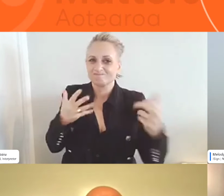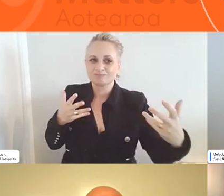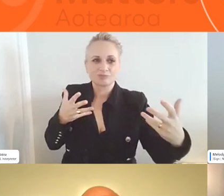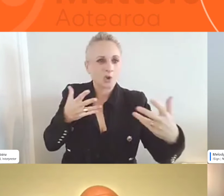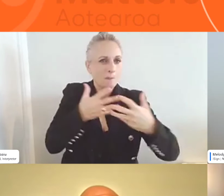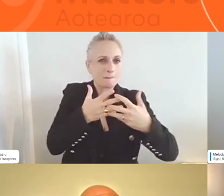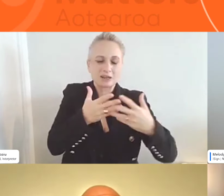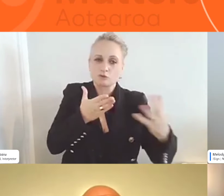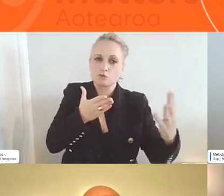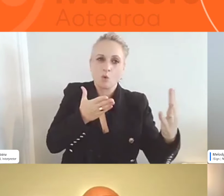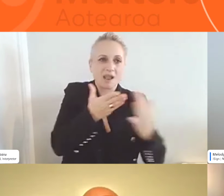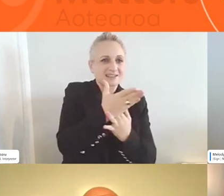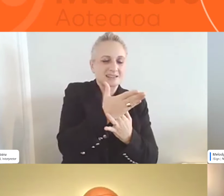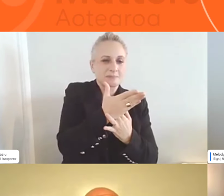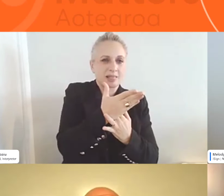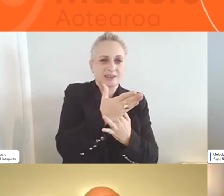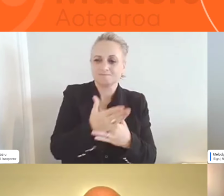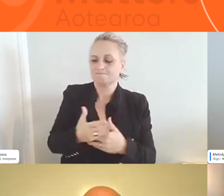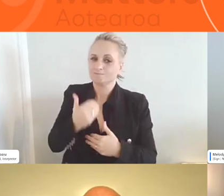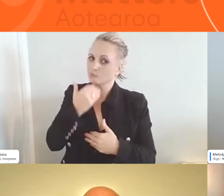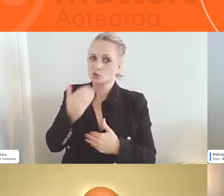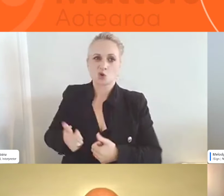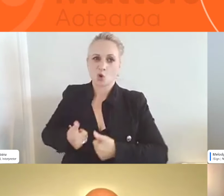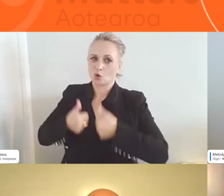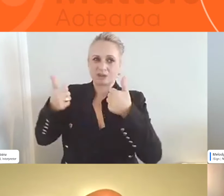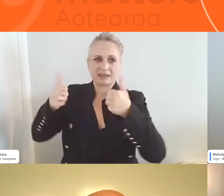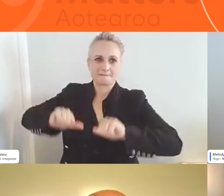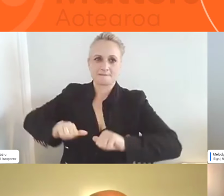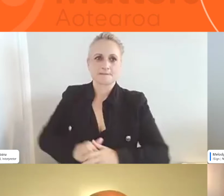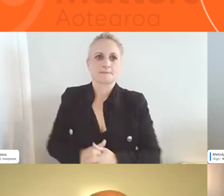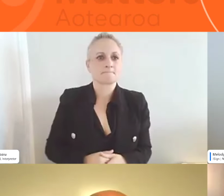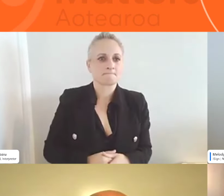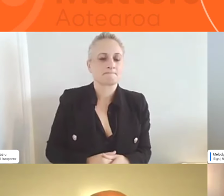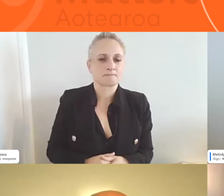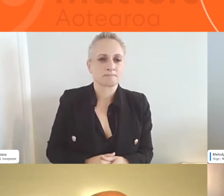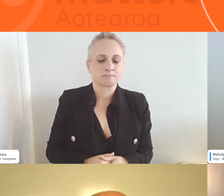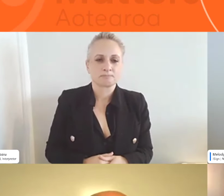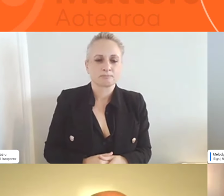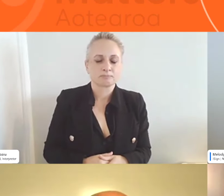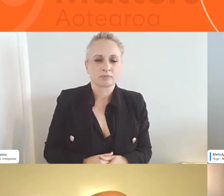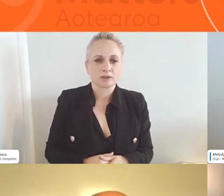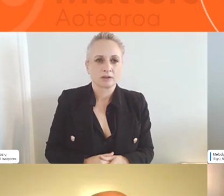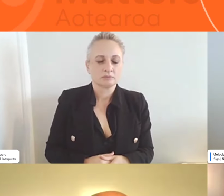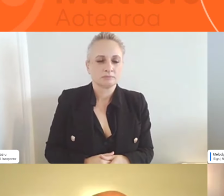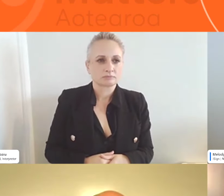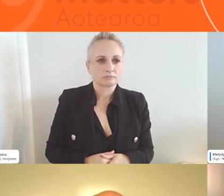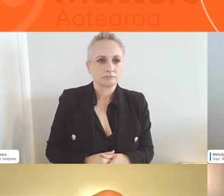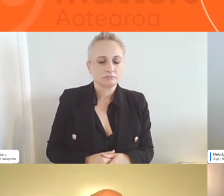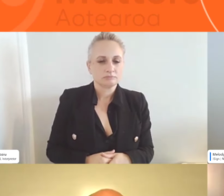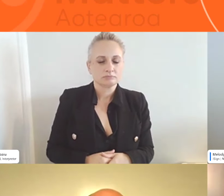and is not fit for purpose for a range of reasons. So we as a